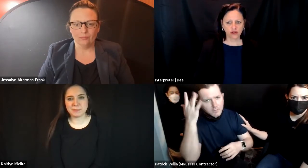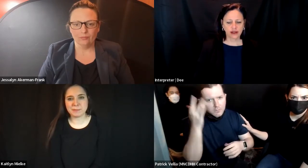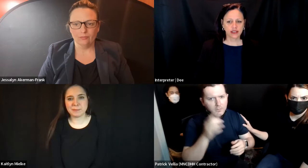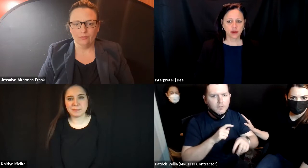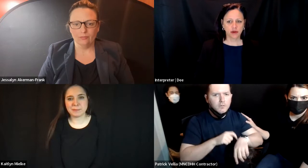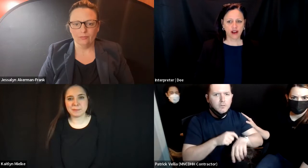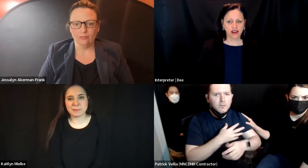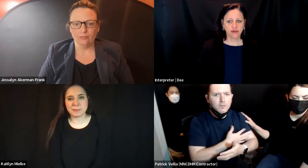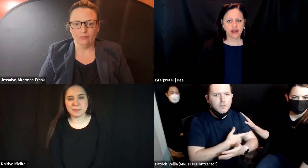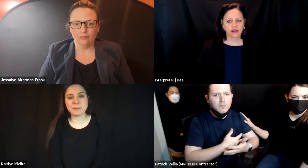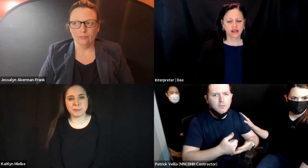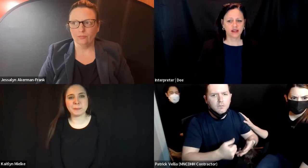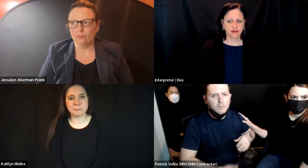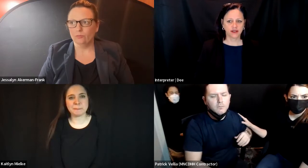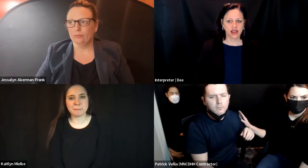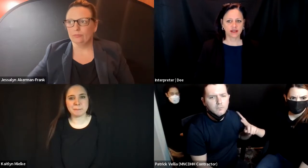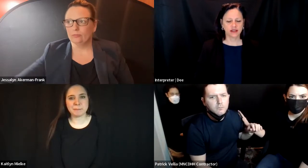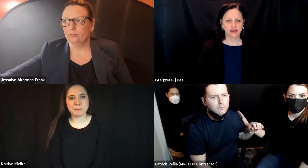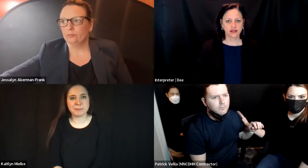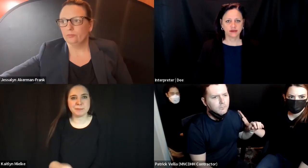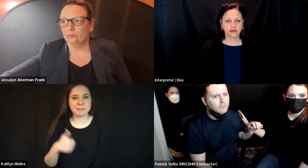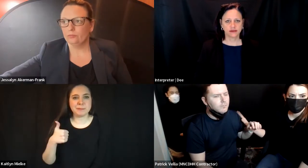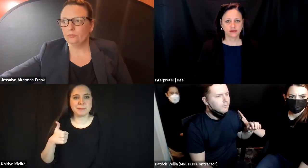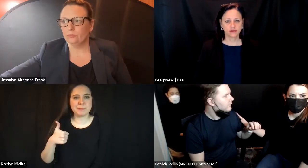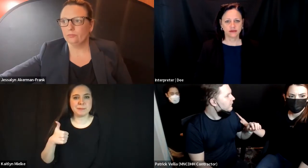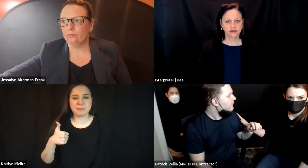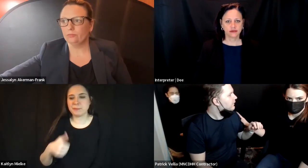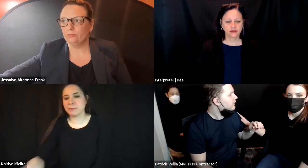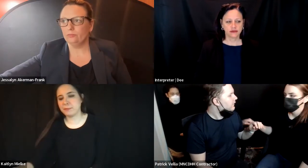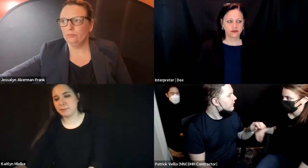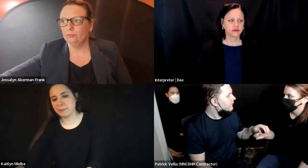Dee: Patrick, can you say that again, please?